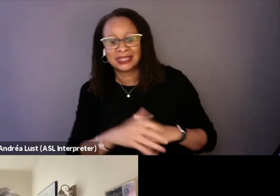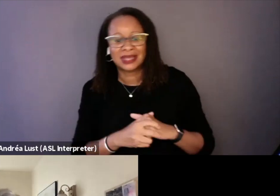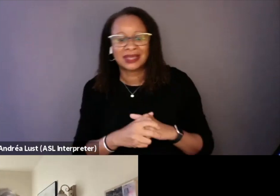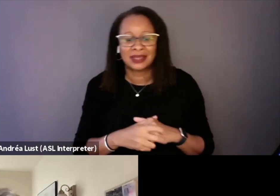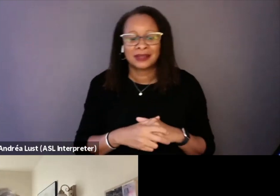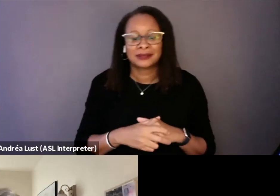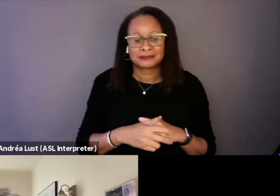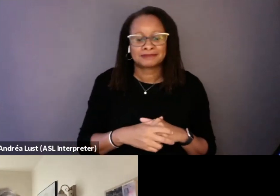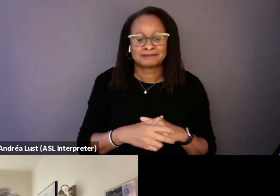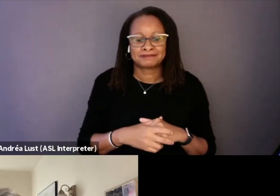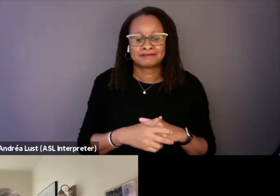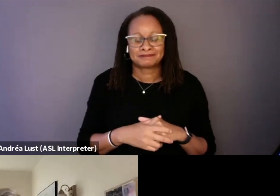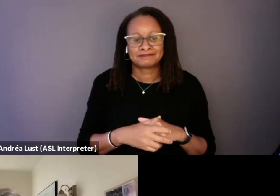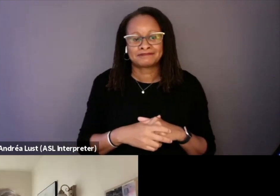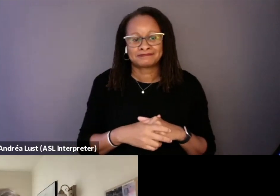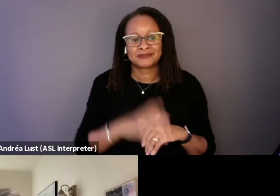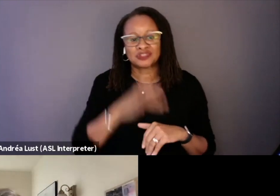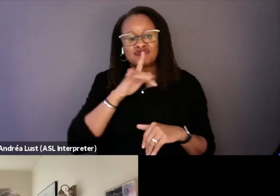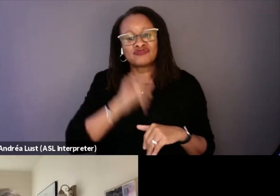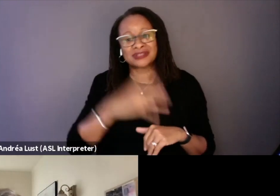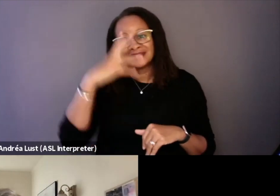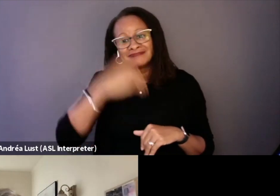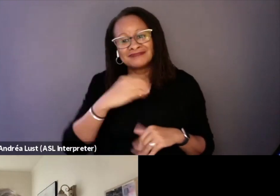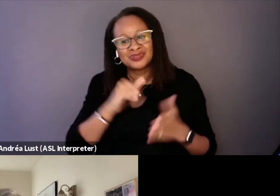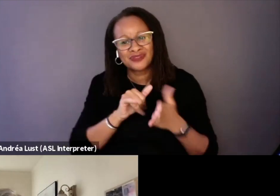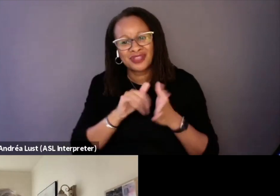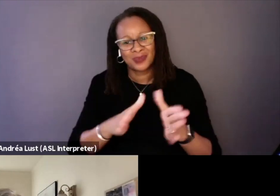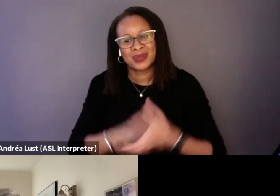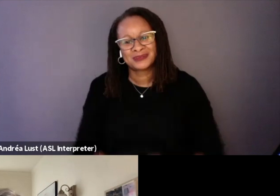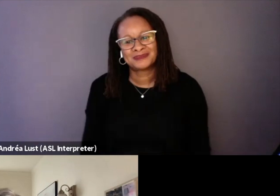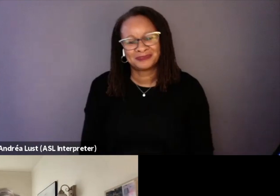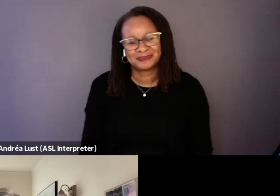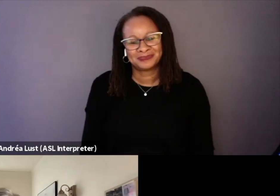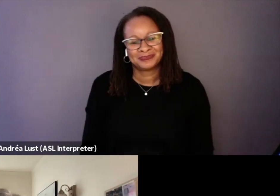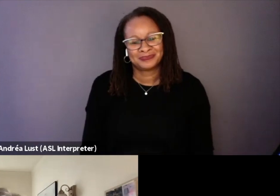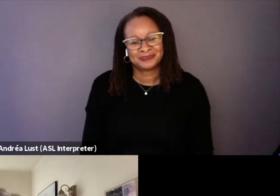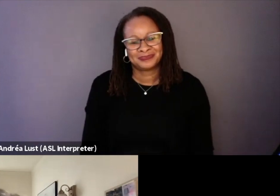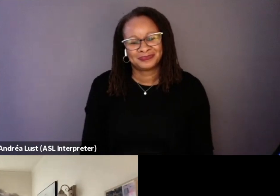It's been just really beautiful that way. Yeah. Yeah.